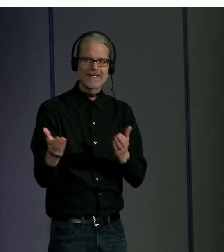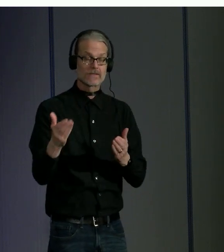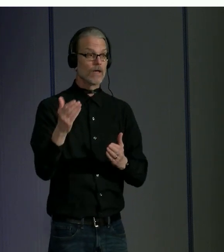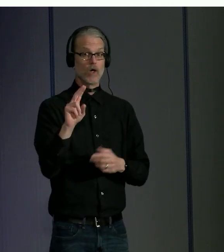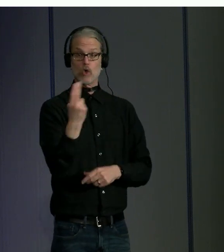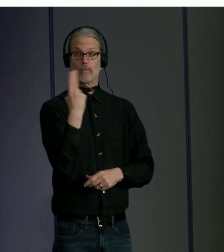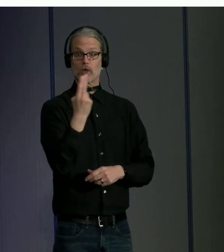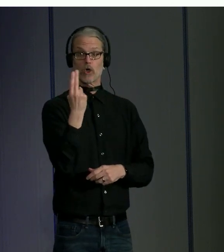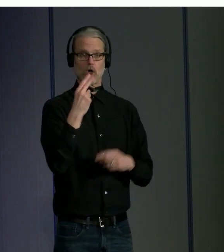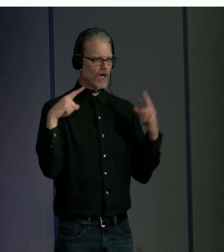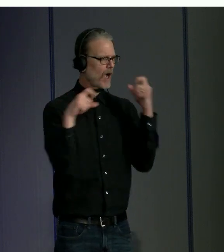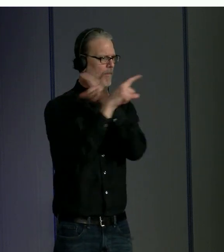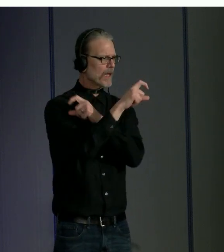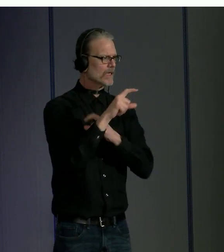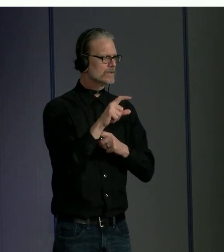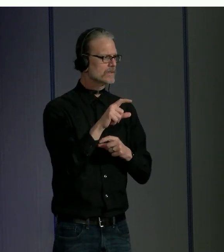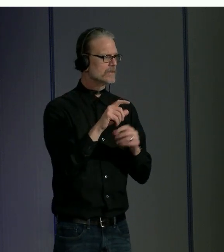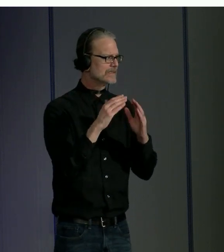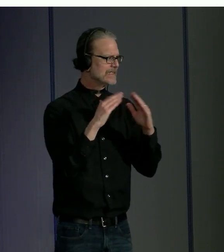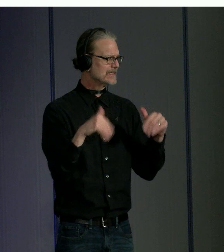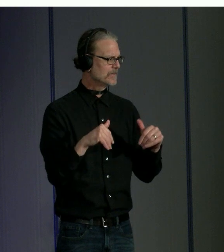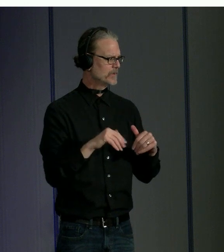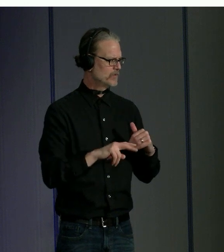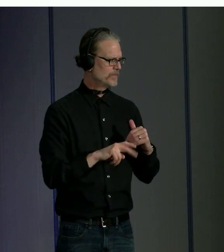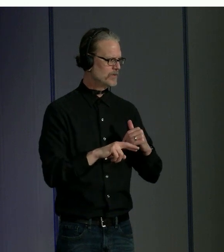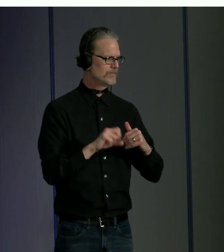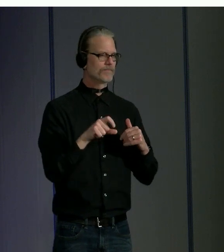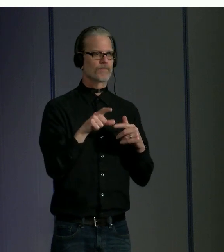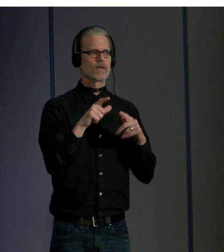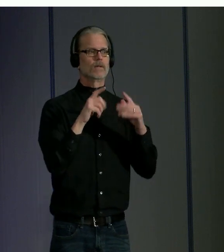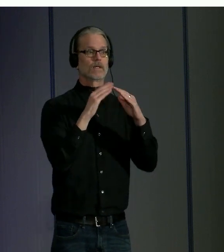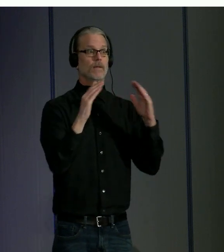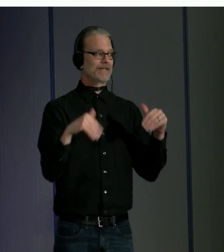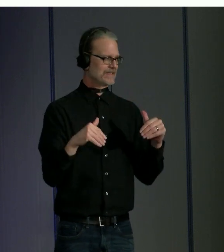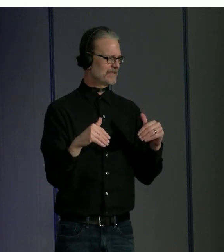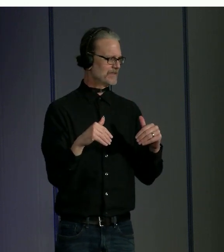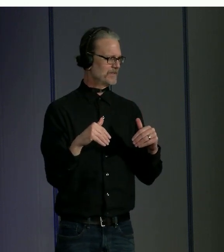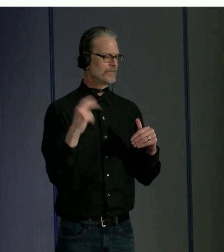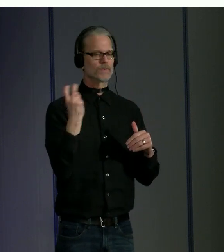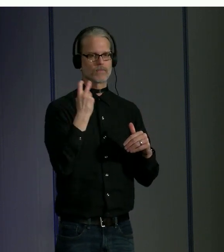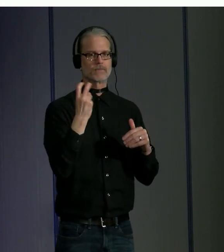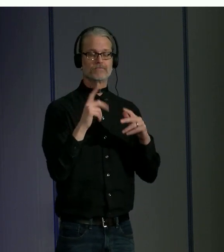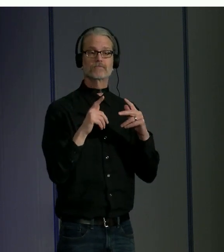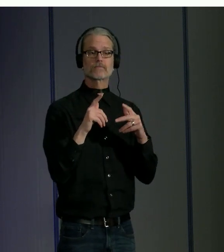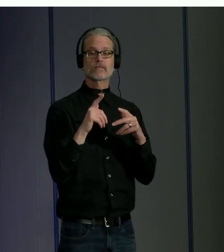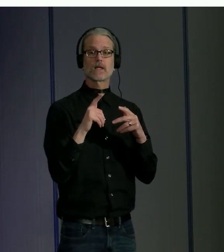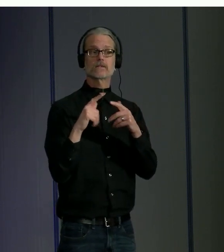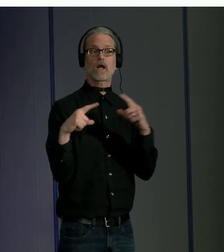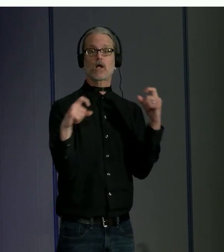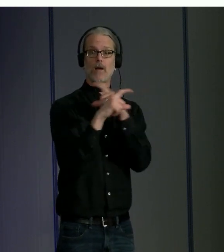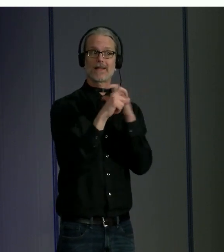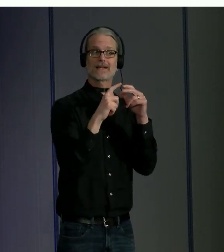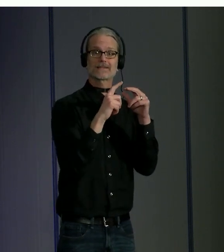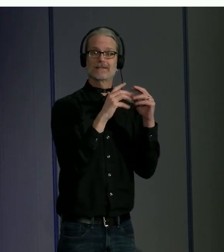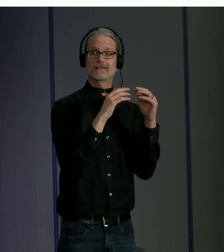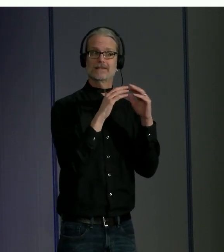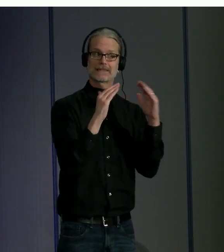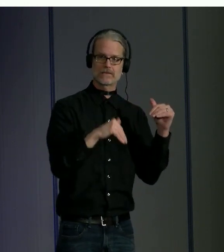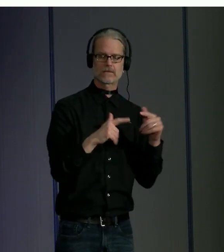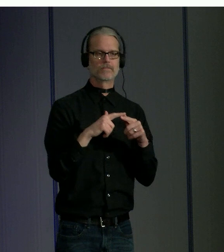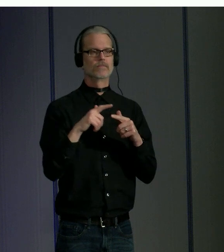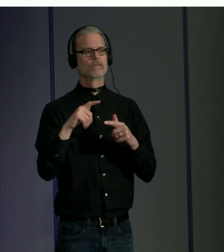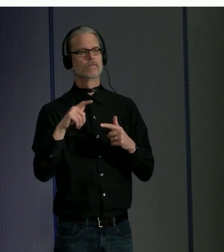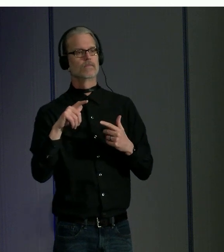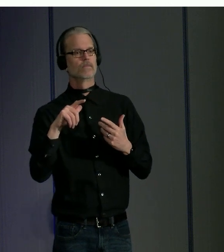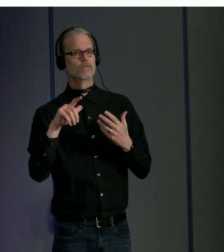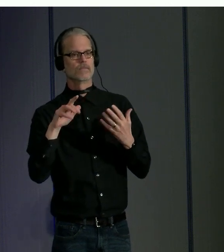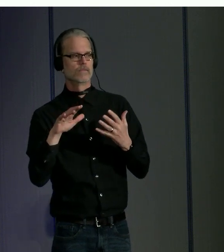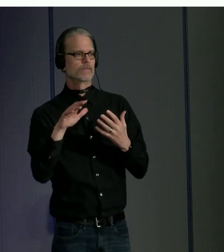But the phone provides most of the difficult logistical business complicated things.